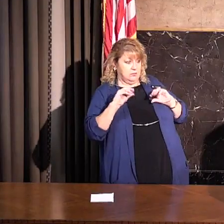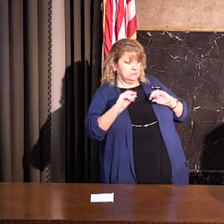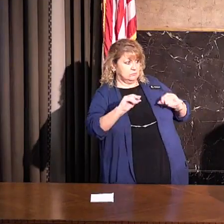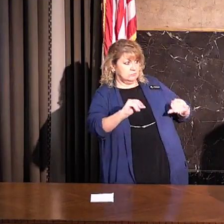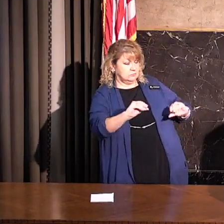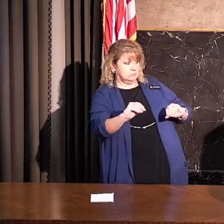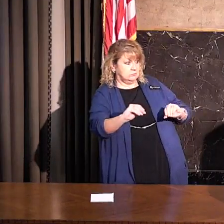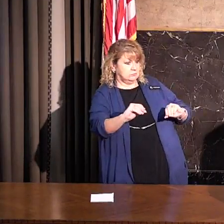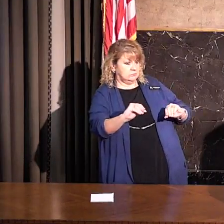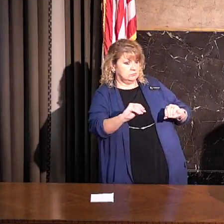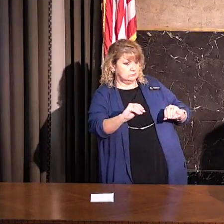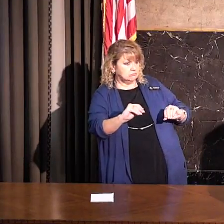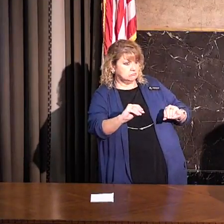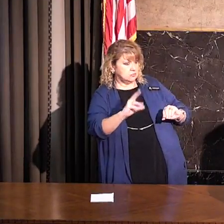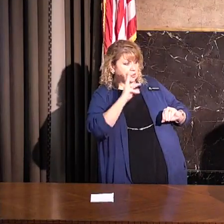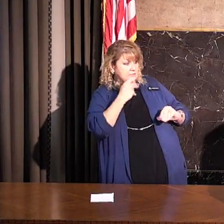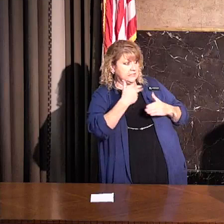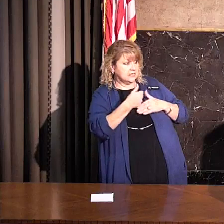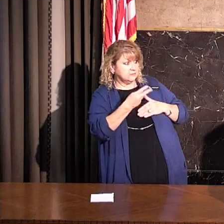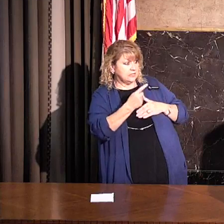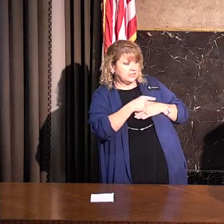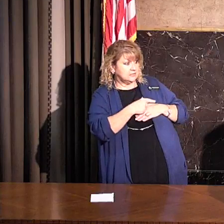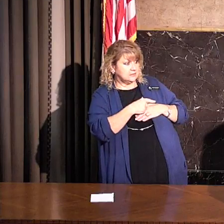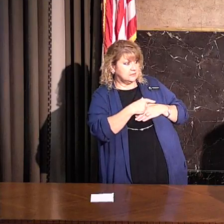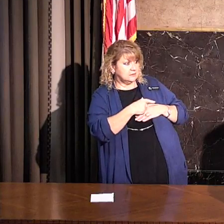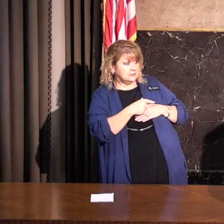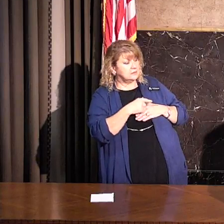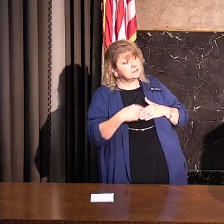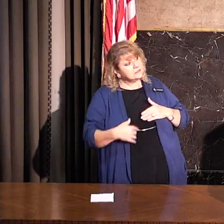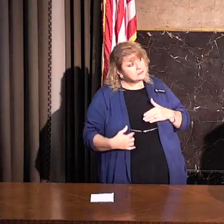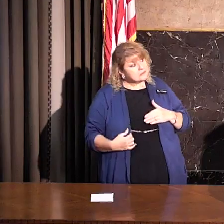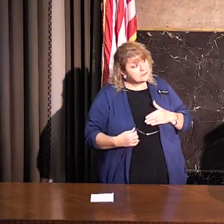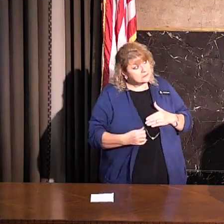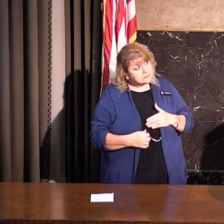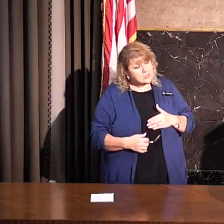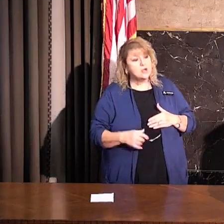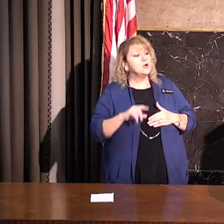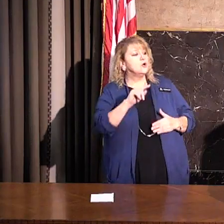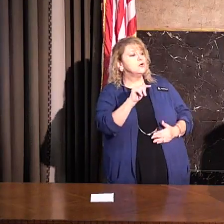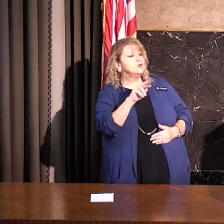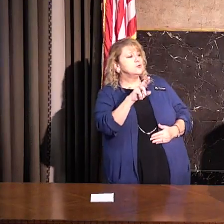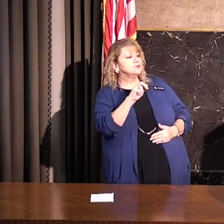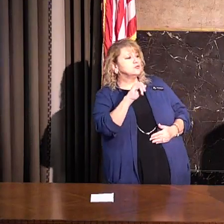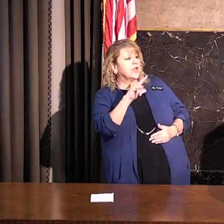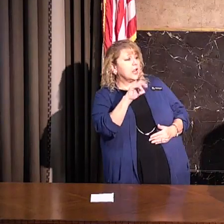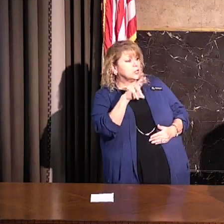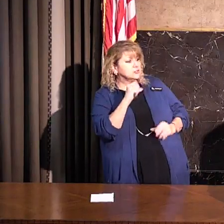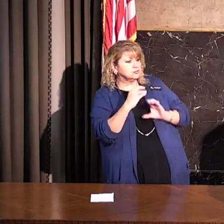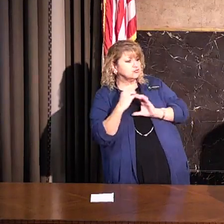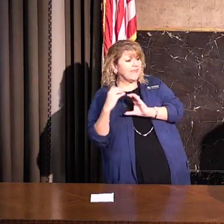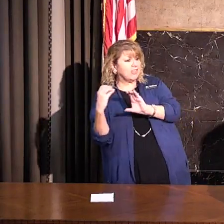uh especially as it relates to um trailers uh like travel